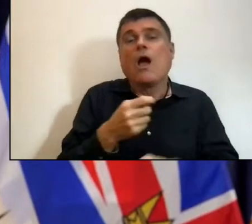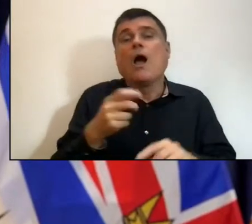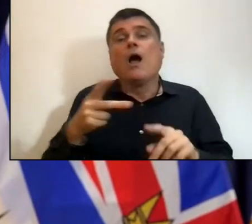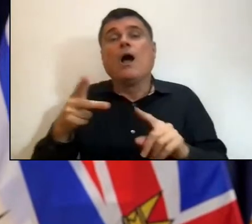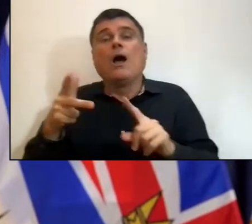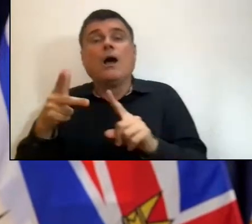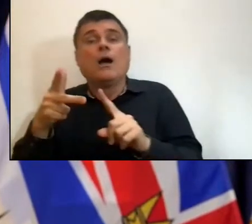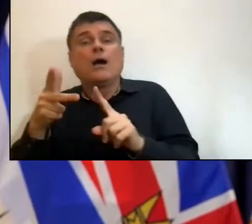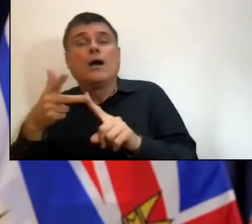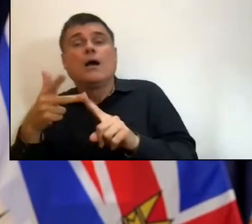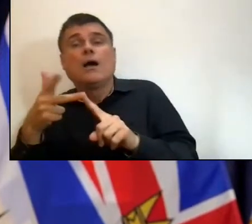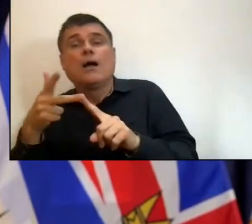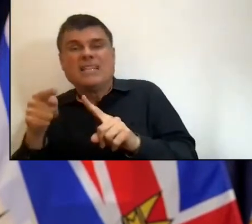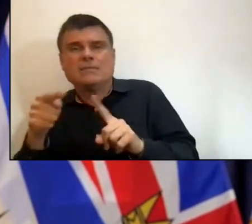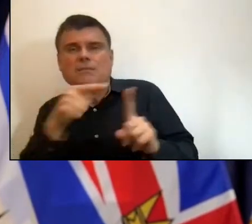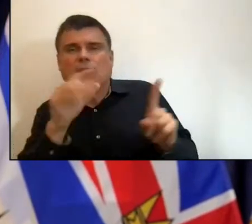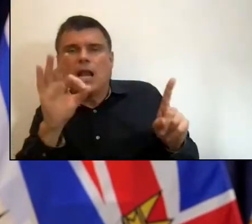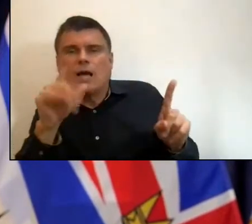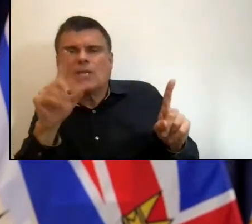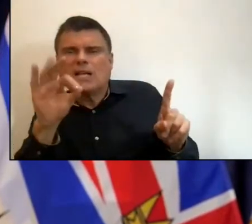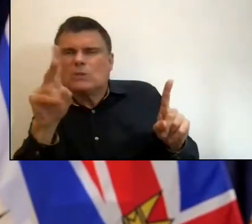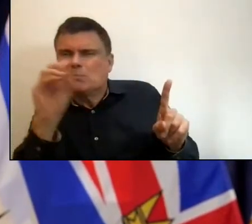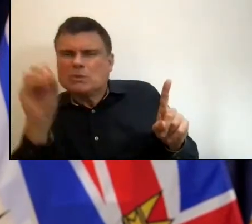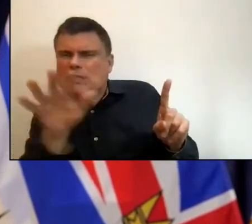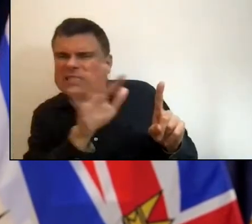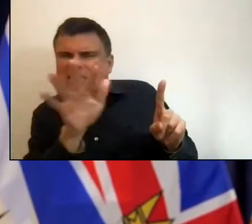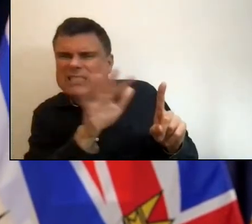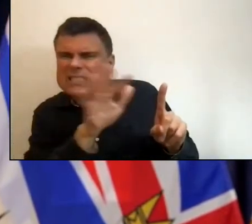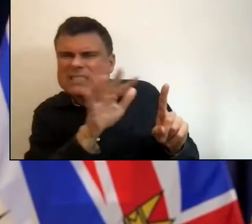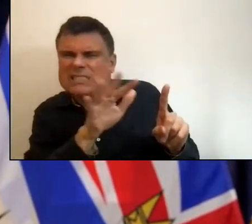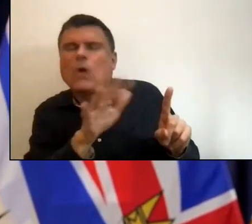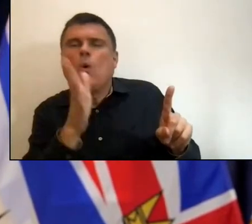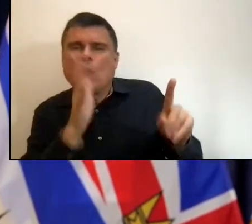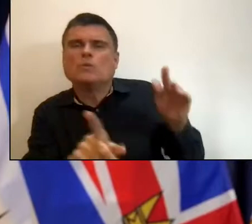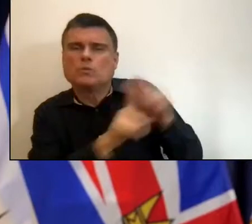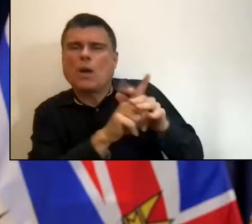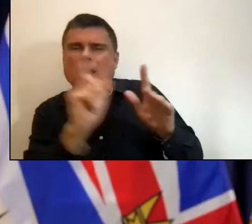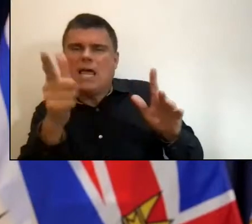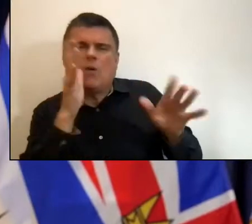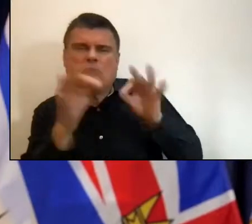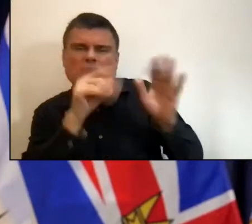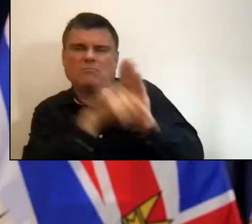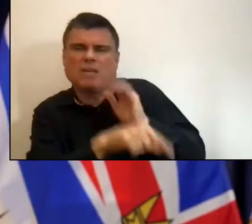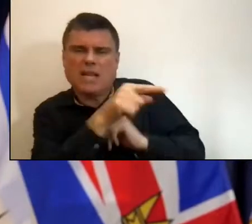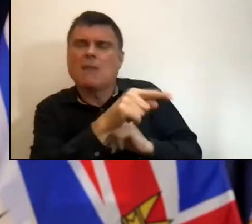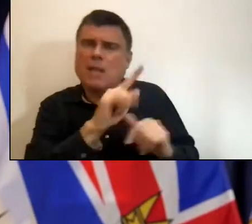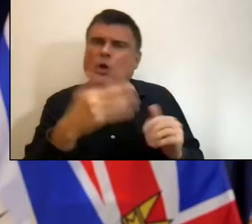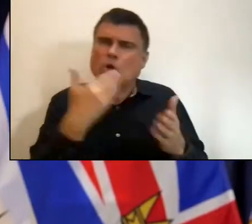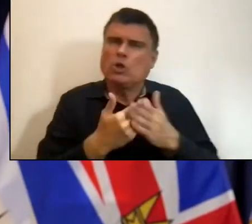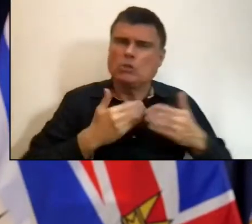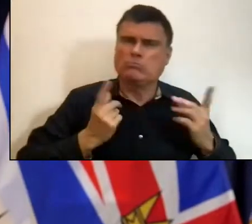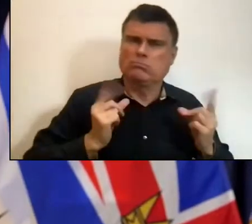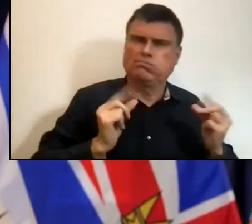and there is again today of our booster dose campaign. It's an exceptional campaign and